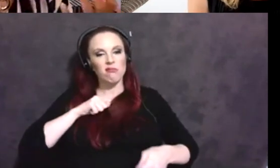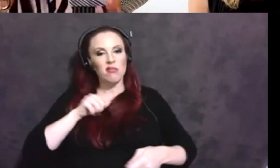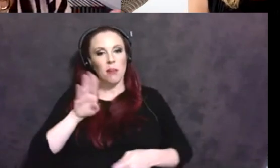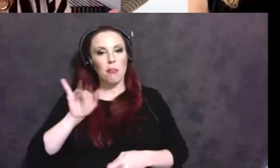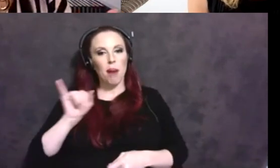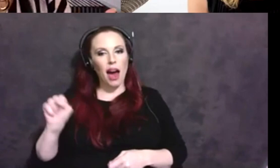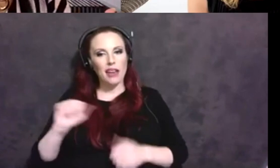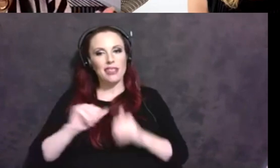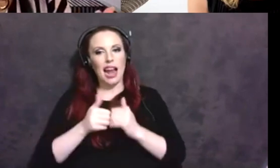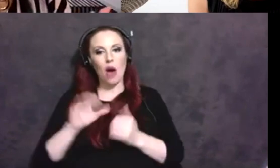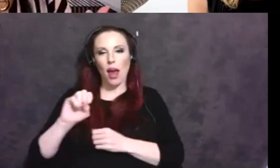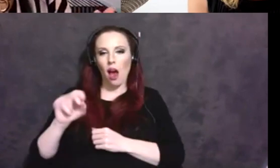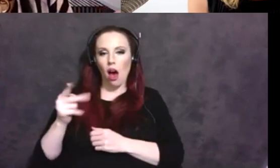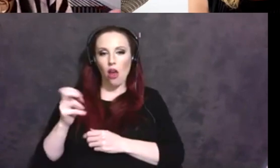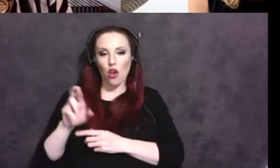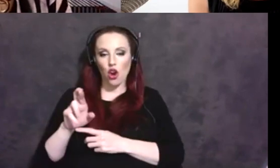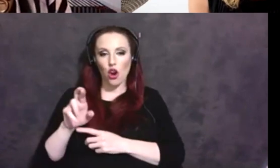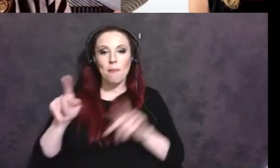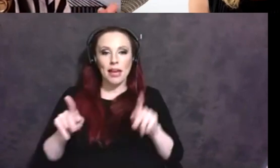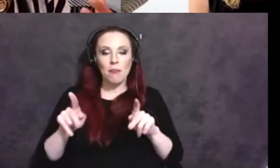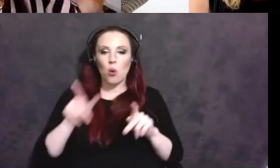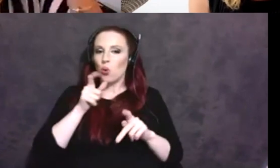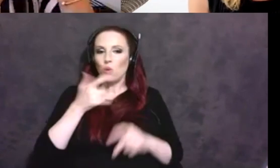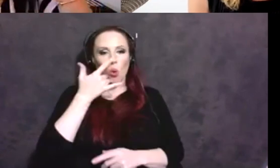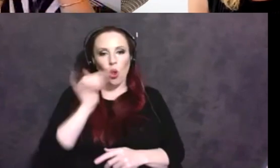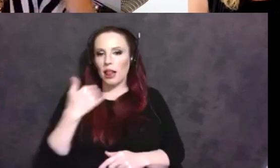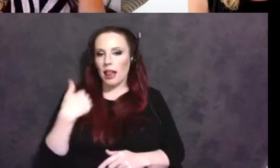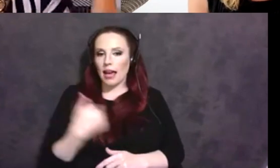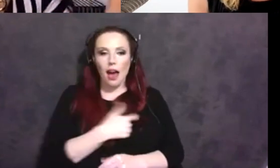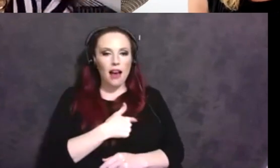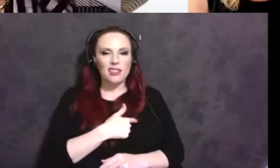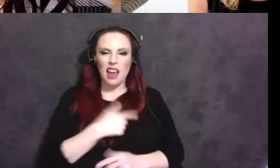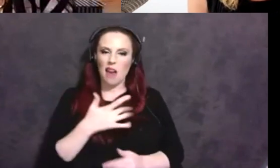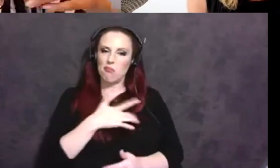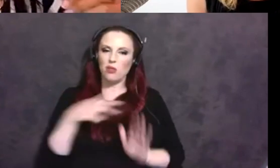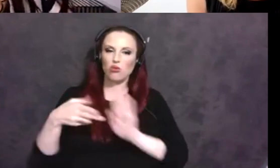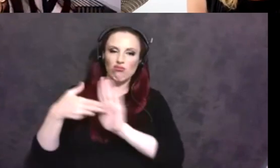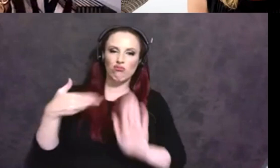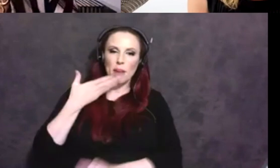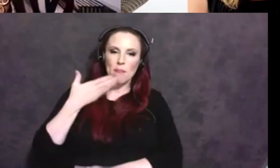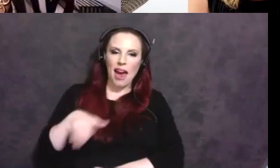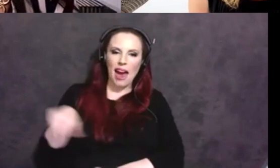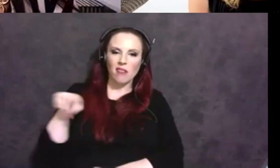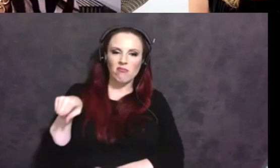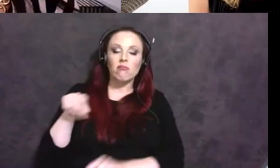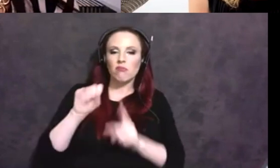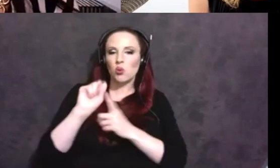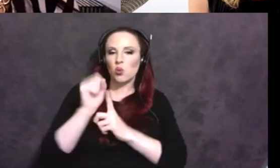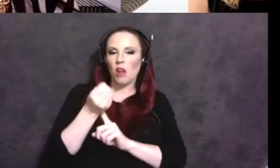I worry that we have like the perfect mix that will cause the proliferation of bias